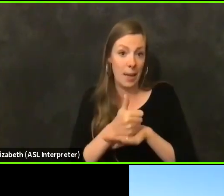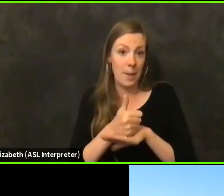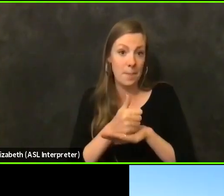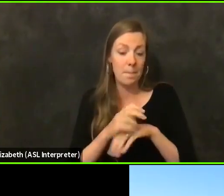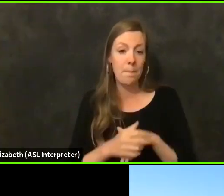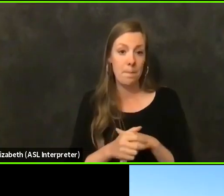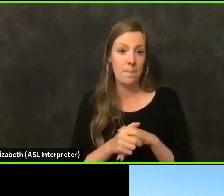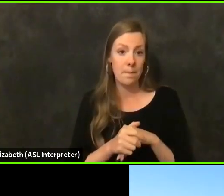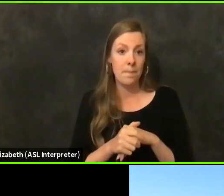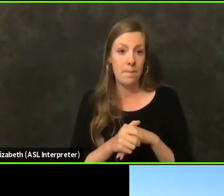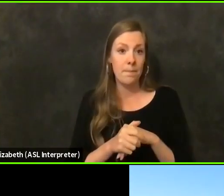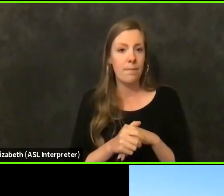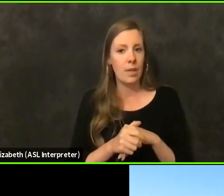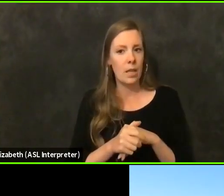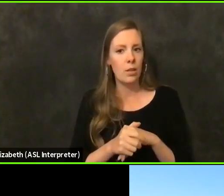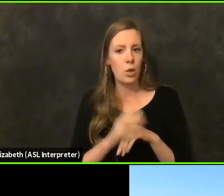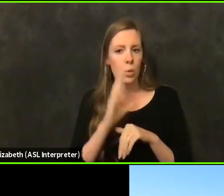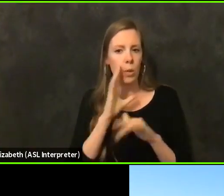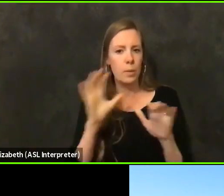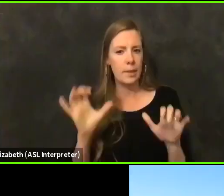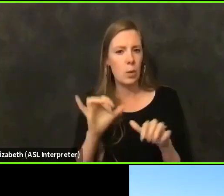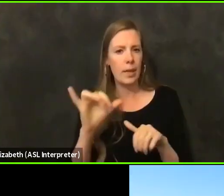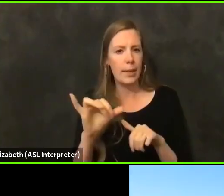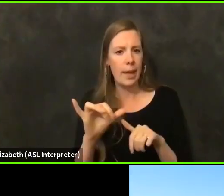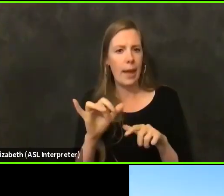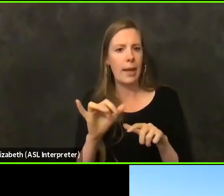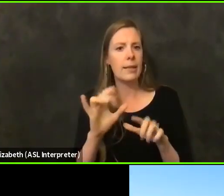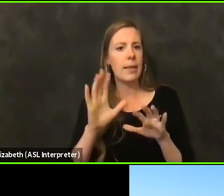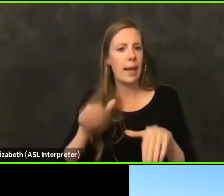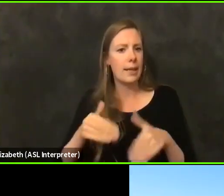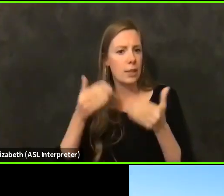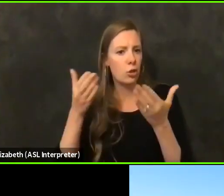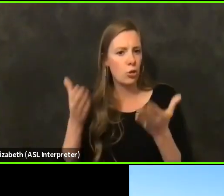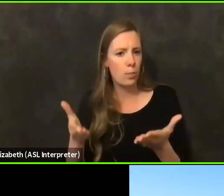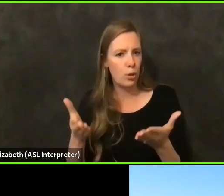So we'll be advising on that along with distribution and integrity of the vaccine.